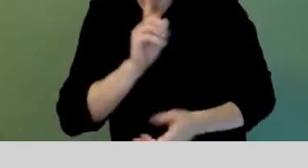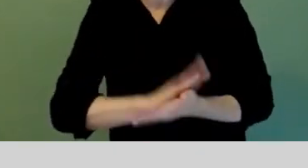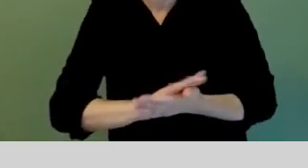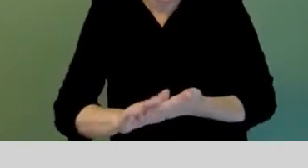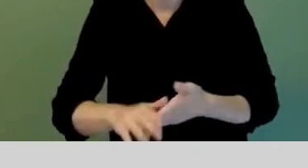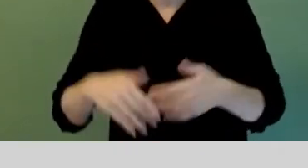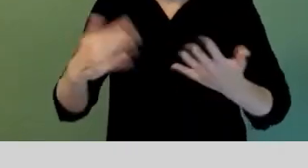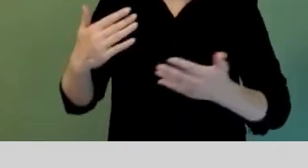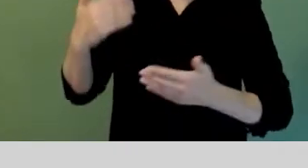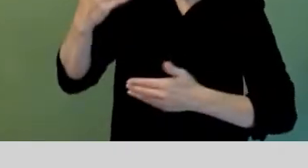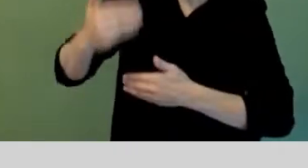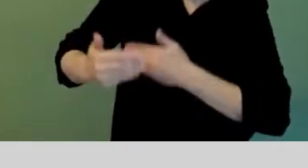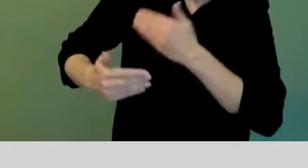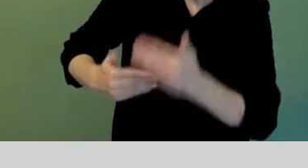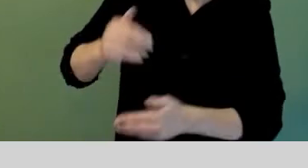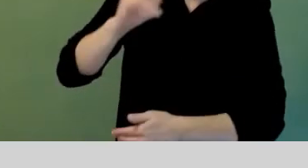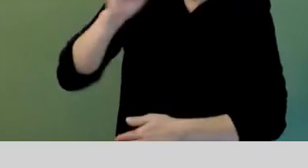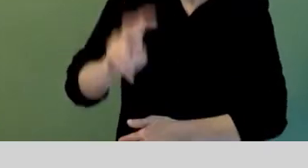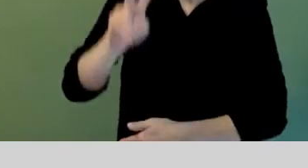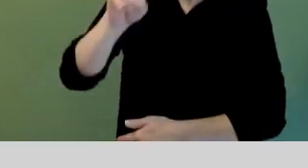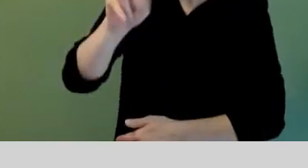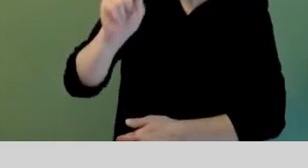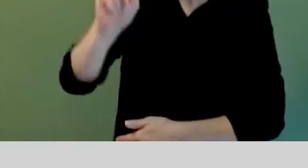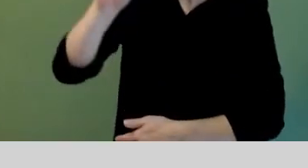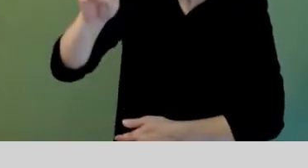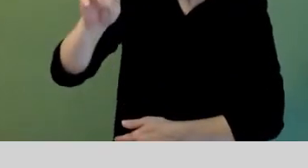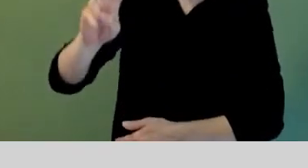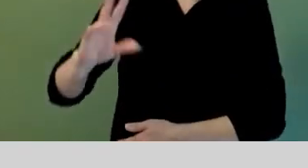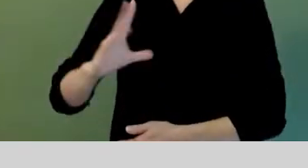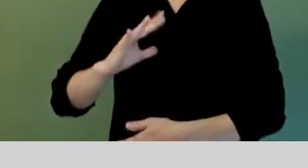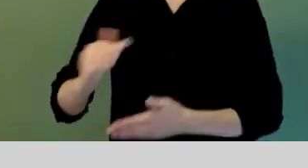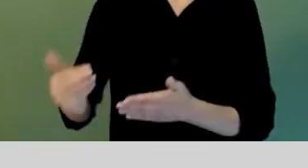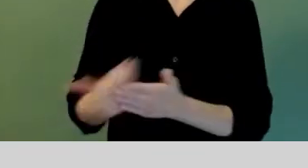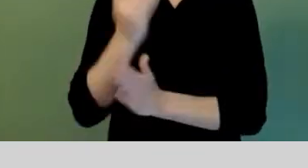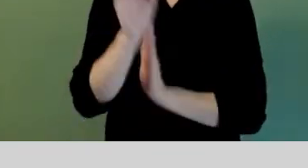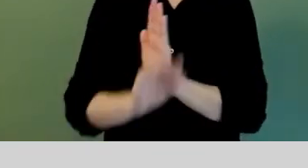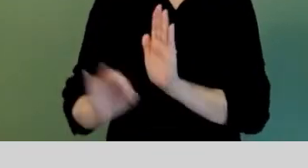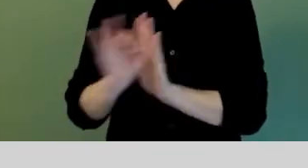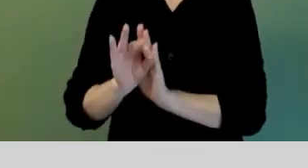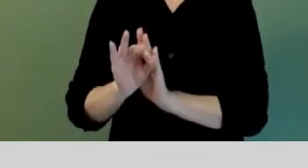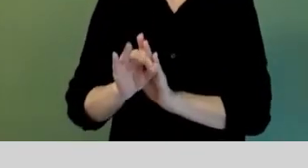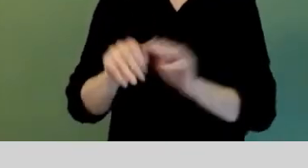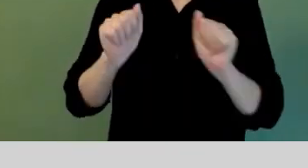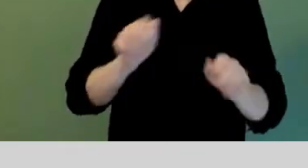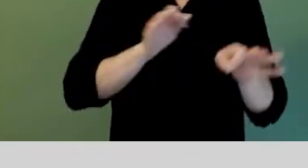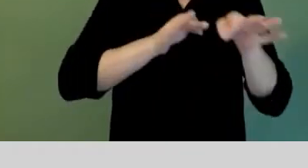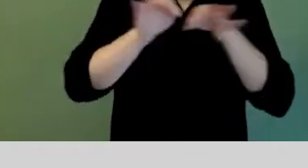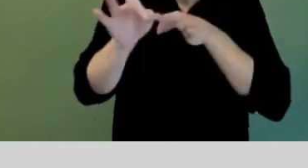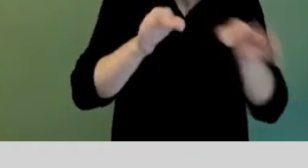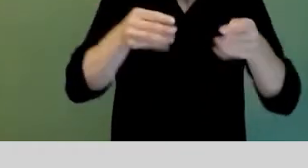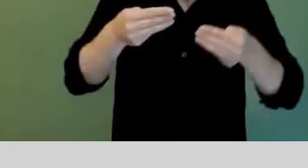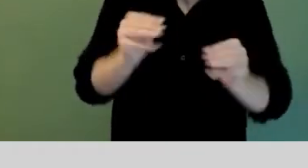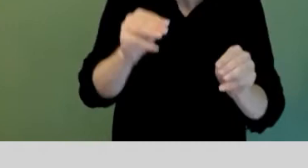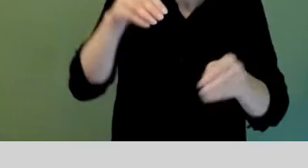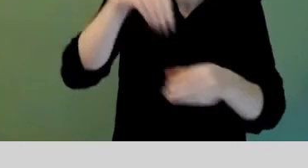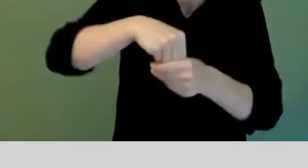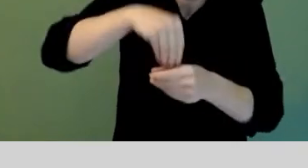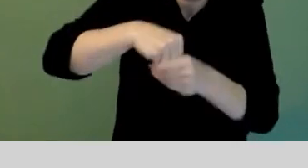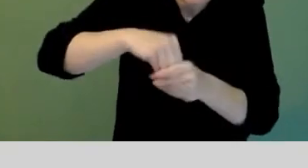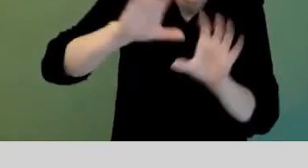it added a fancy new feature. You could define a method inside a class and then after you defined it,